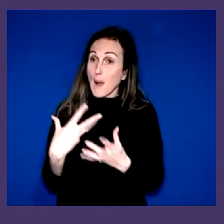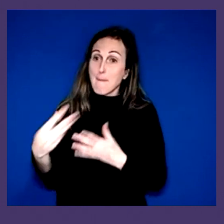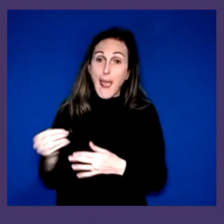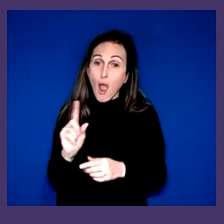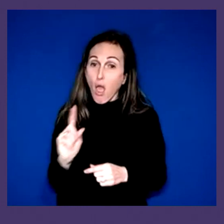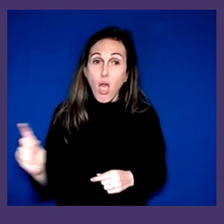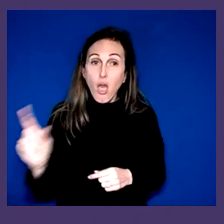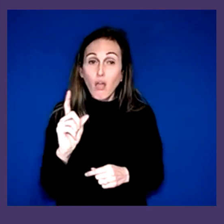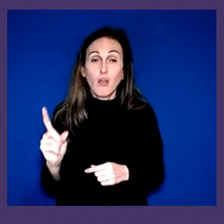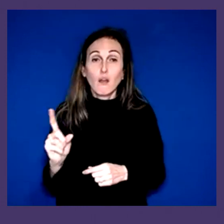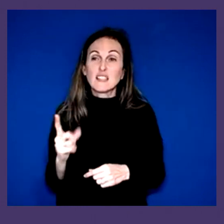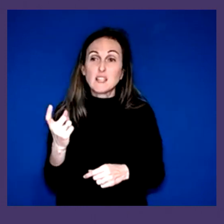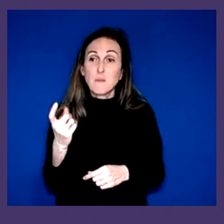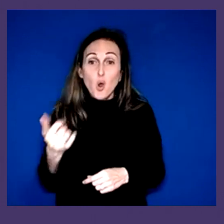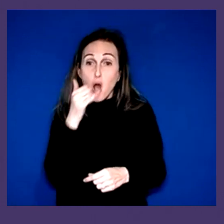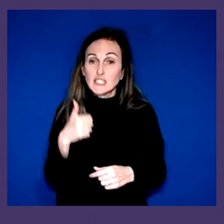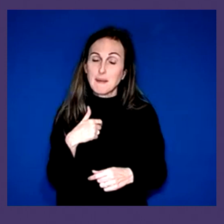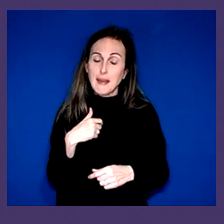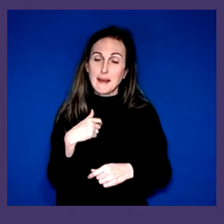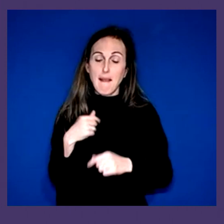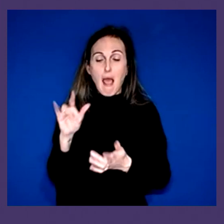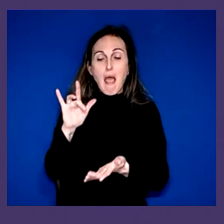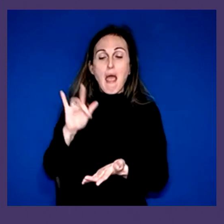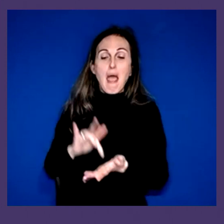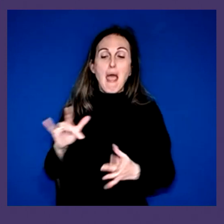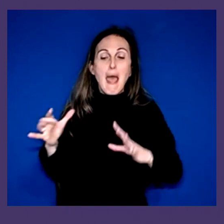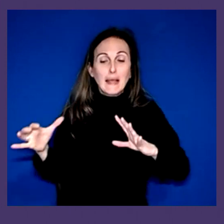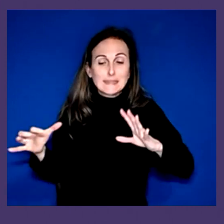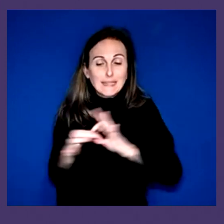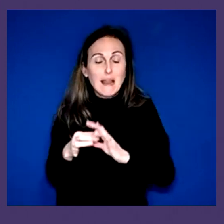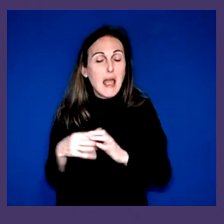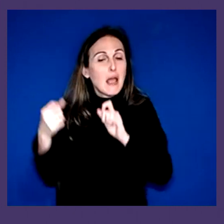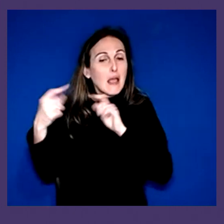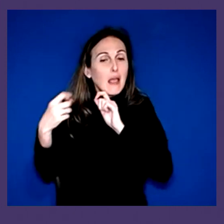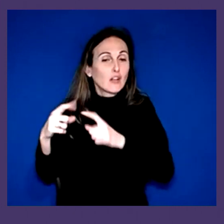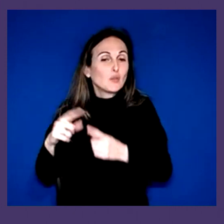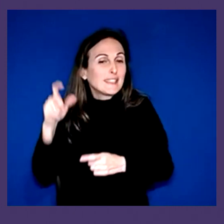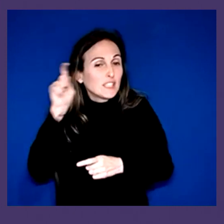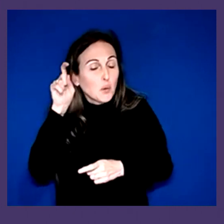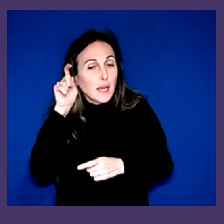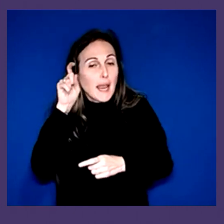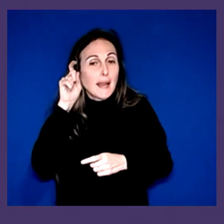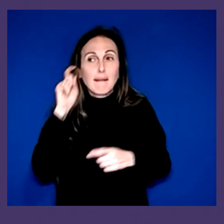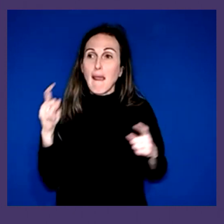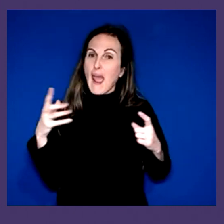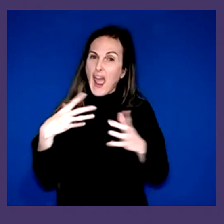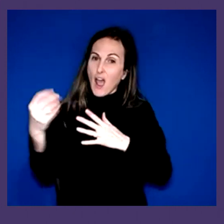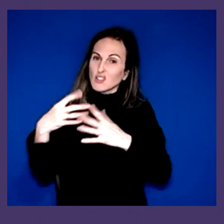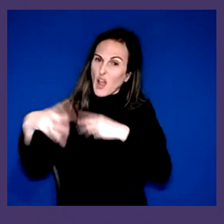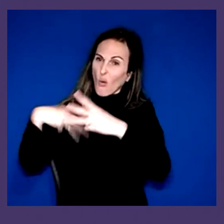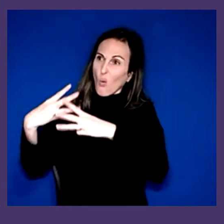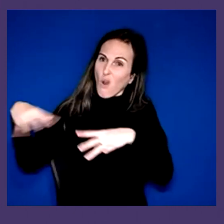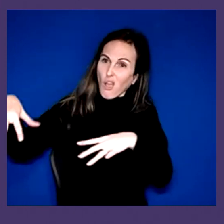my hearing aids and I can mute the outside world. It's also a superpower in a way because if I'm on an airplane and there's a crying baby,